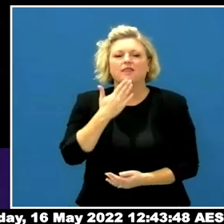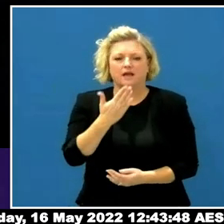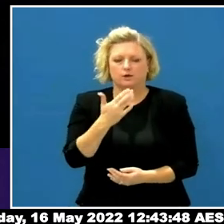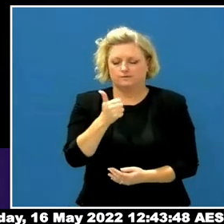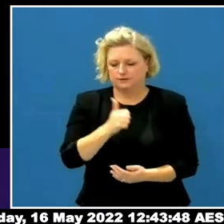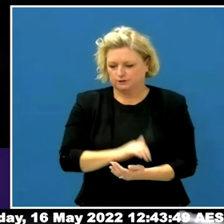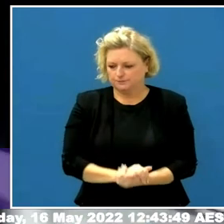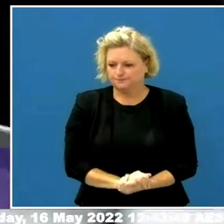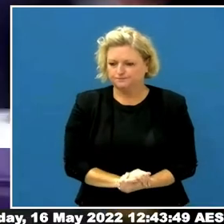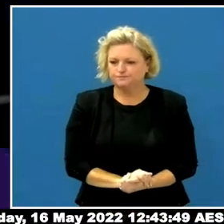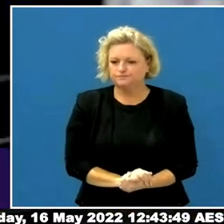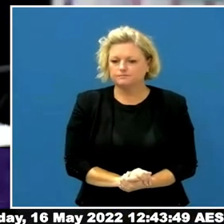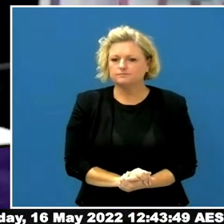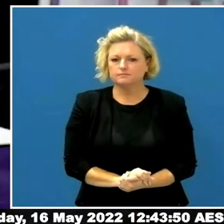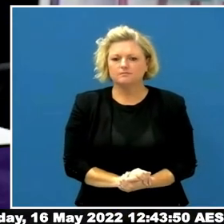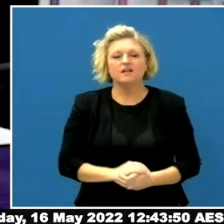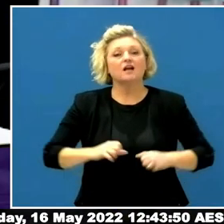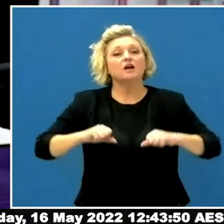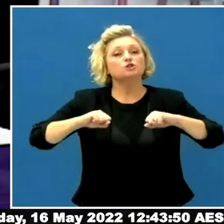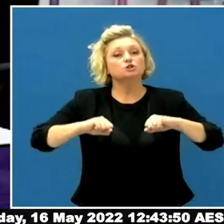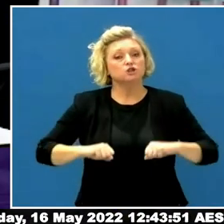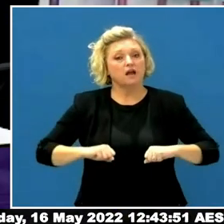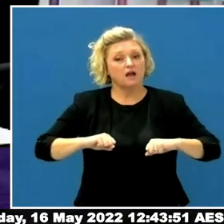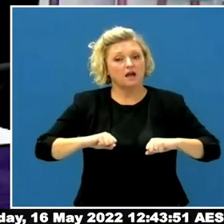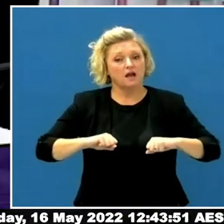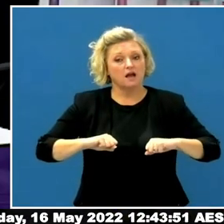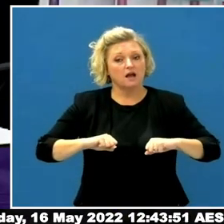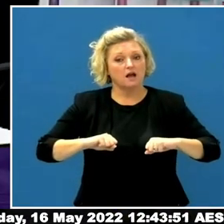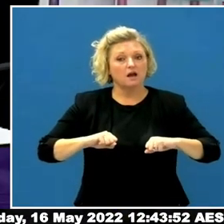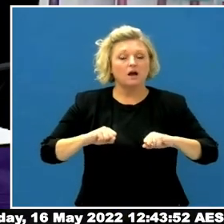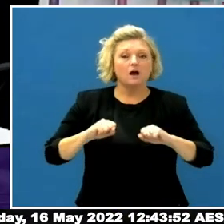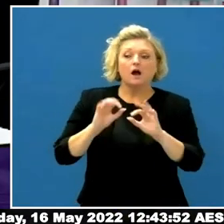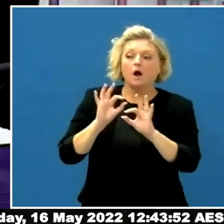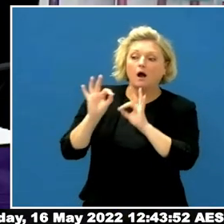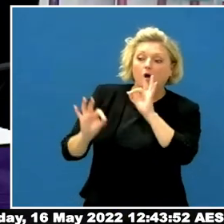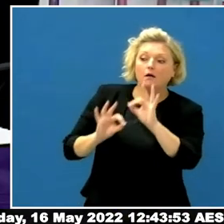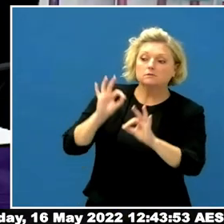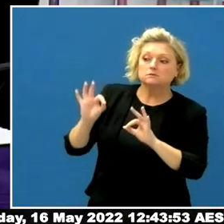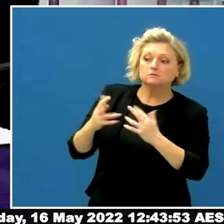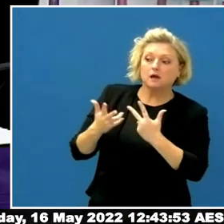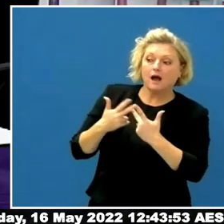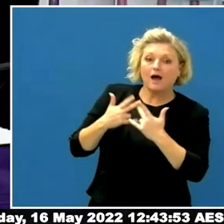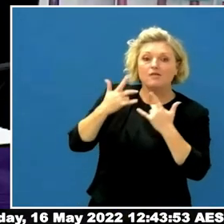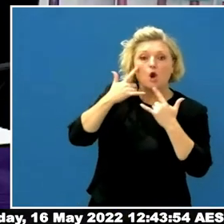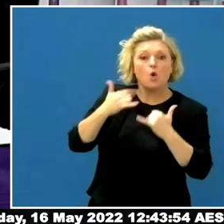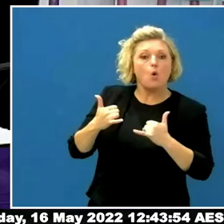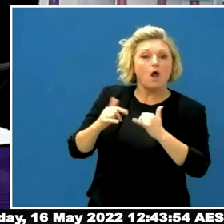Sally, I'll just inquire whether there's any other representatives who may wish to ask you questions.